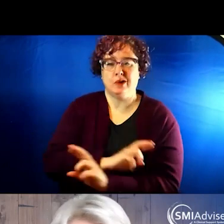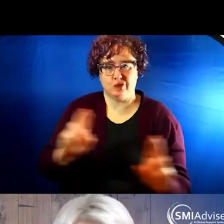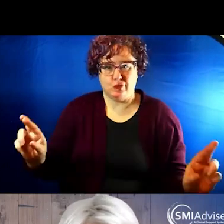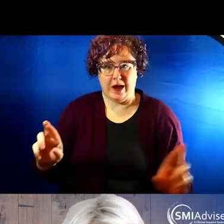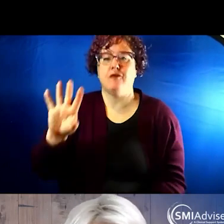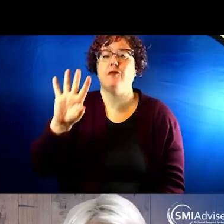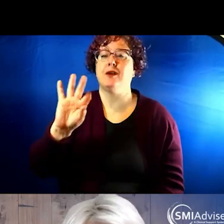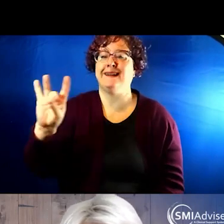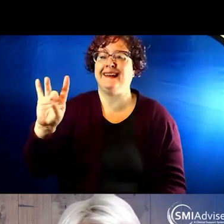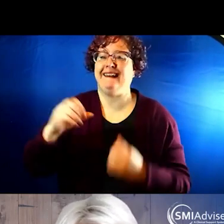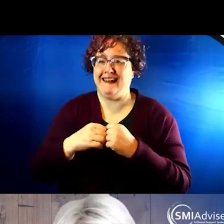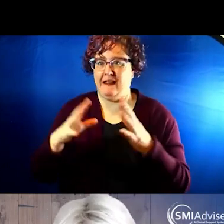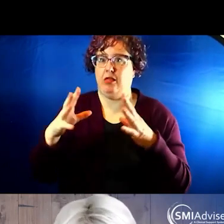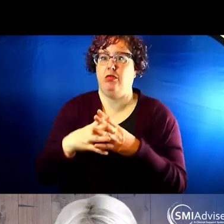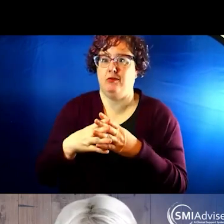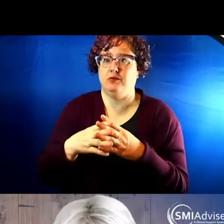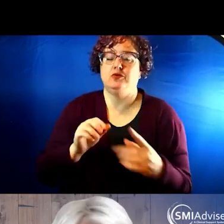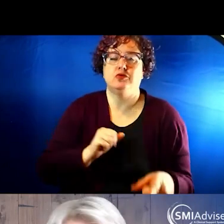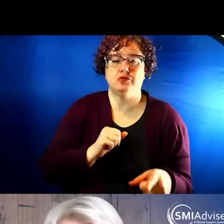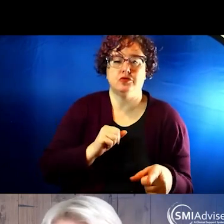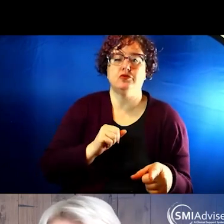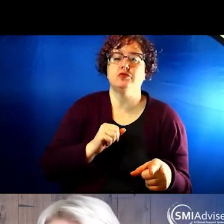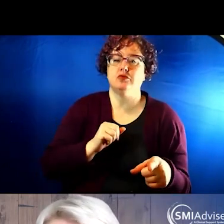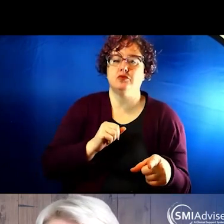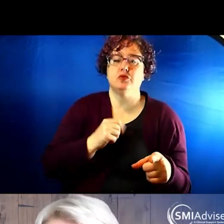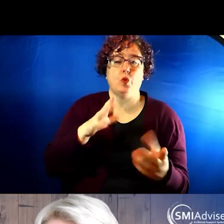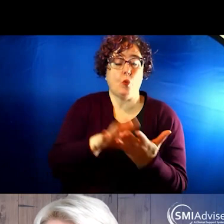SO WE LEARNED THROUGH RESEARCH, WHICH WAS CONDUCTED THROUGH